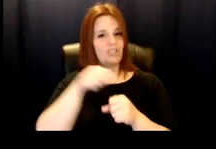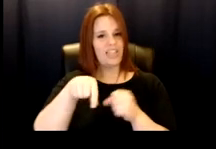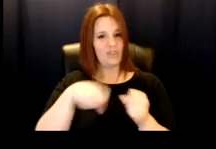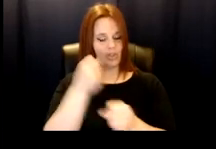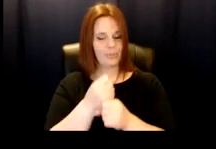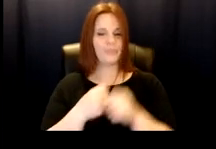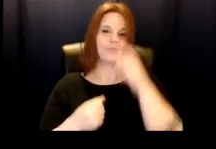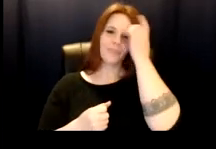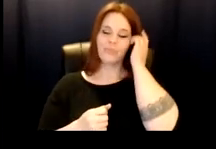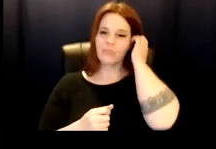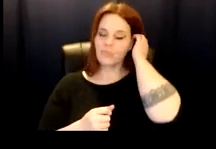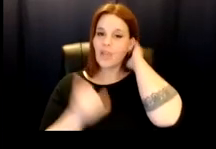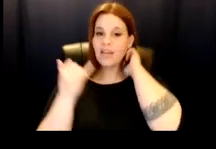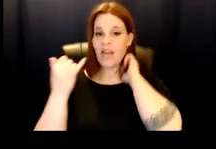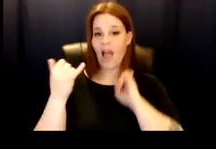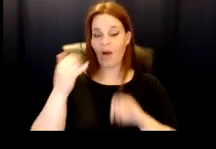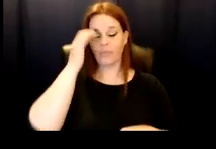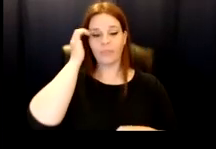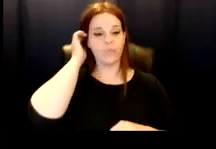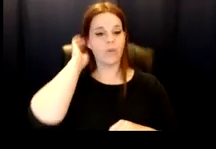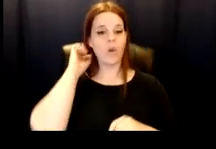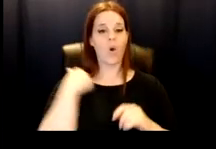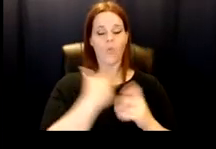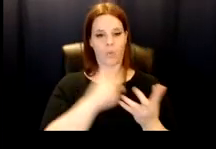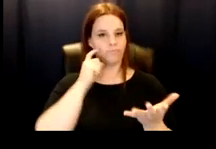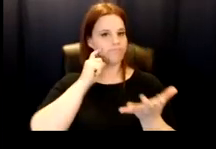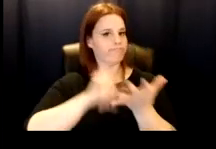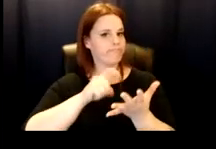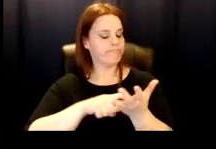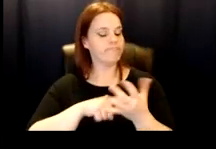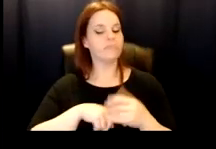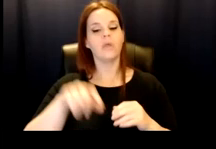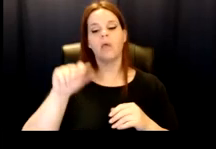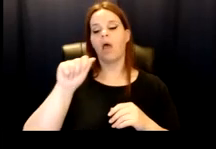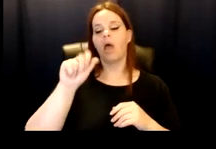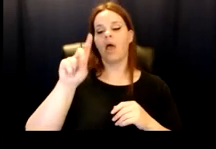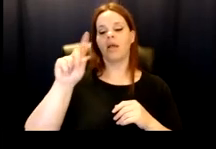Now, we'd like to make some acknowledgments the ADA National Network is funded by the